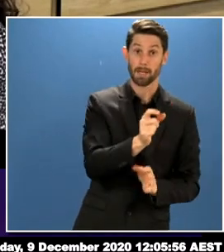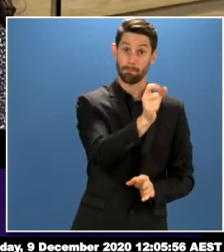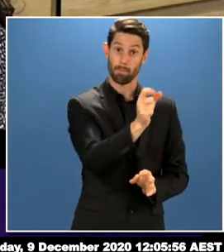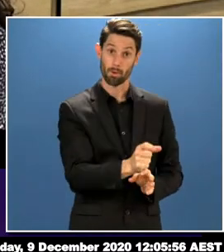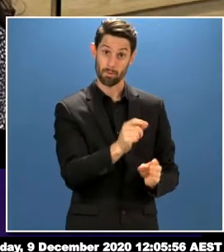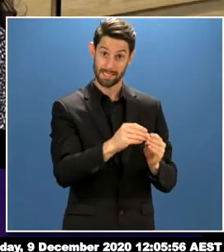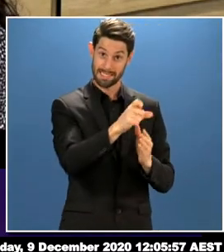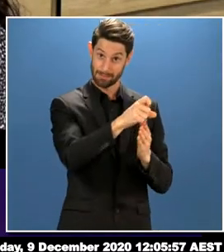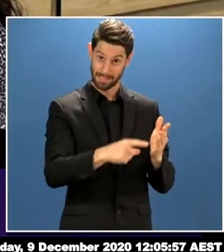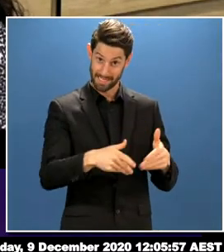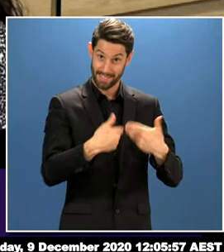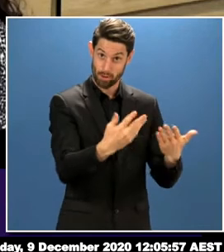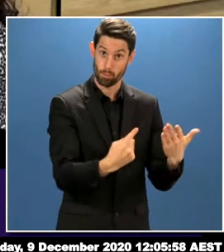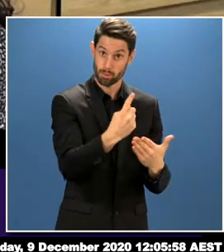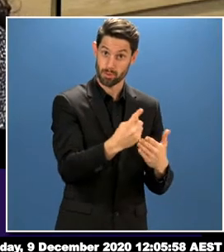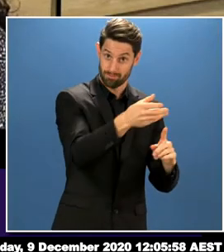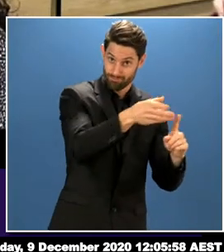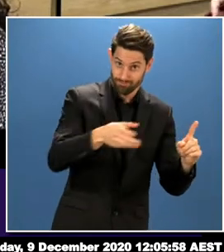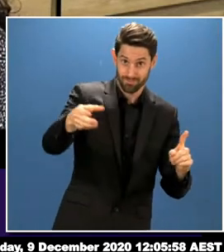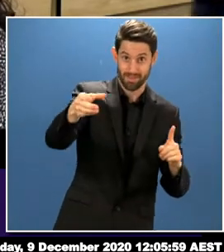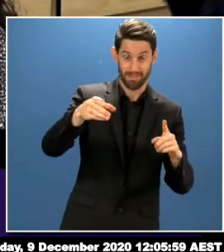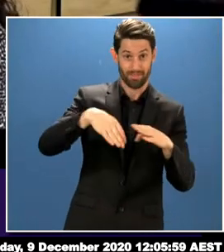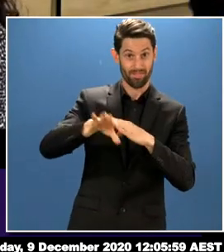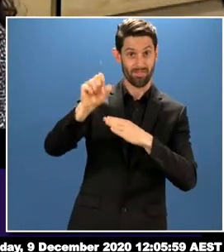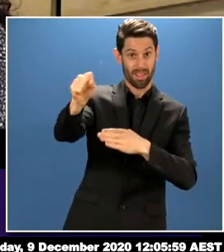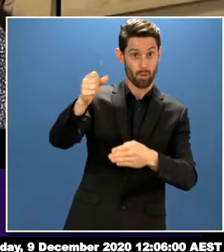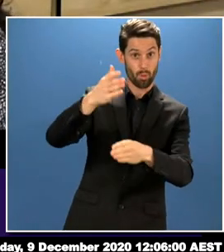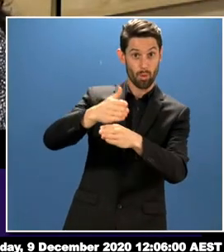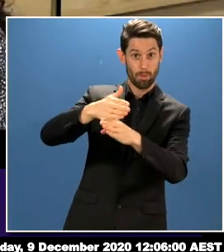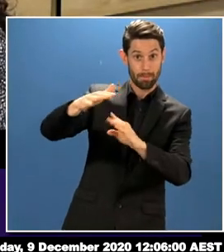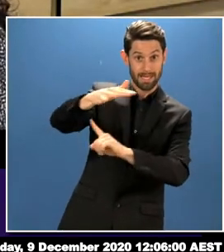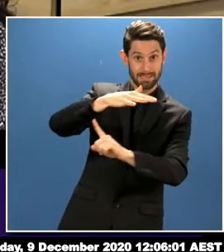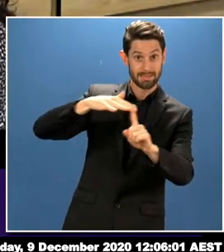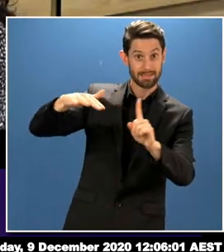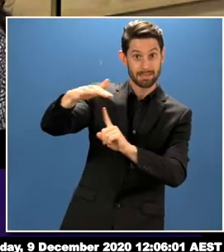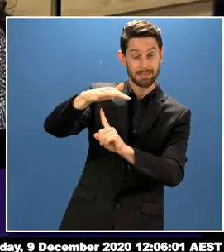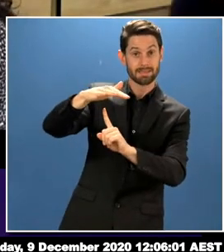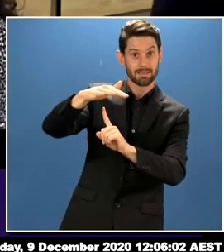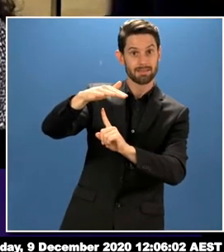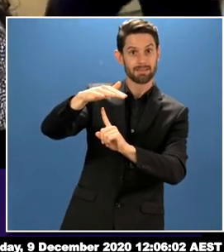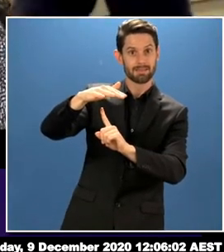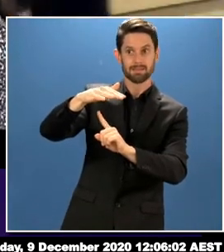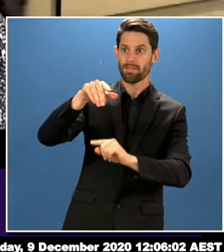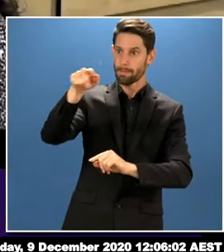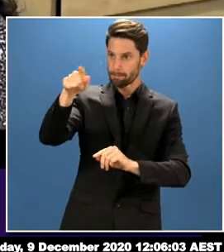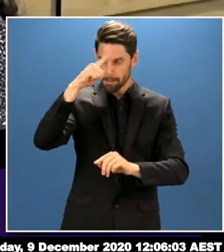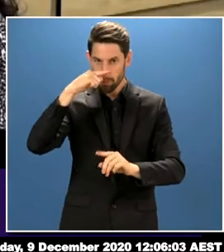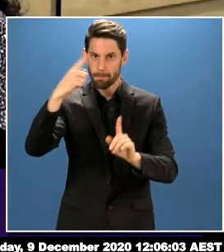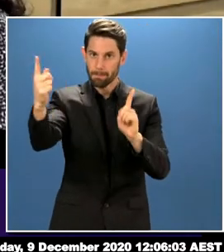an opportunity, put them in the workplace, see other people interacting with that person in the workplace